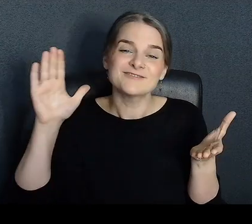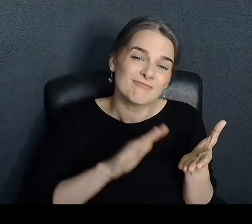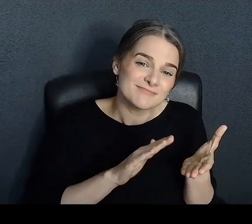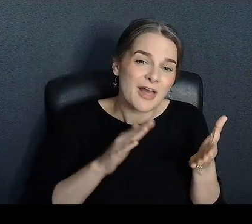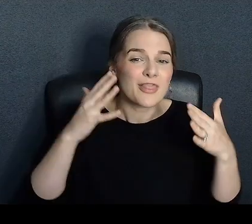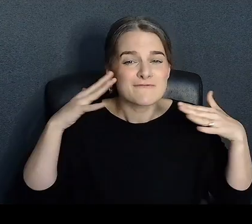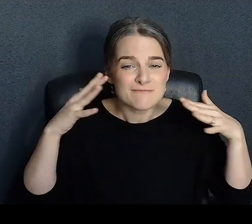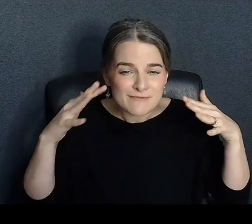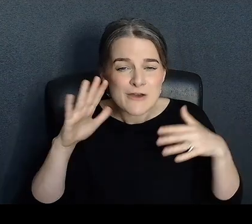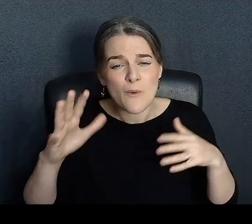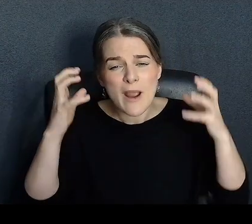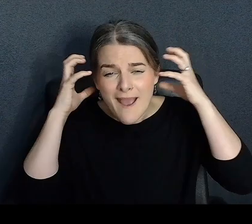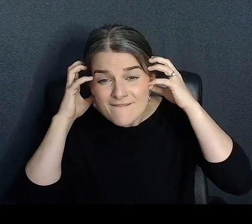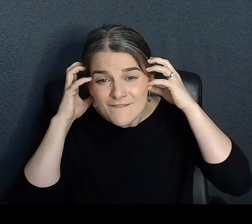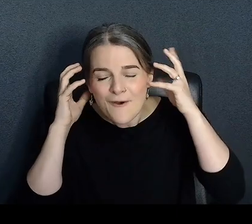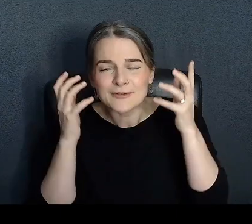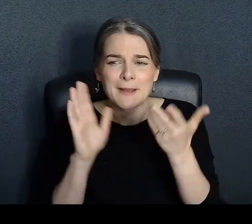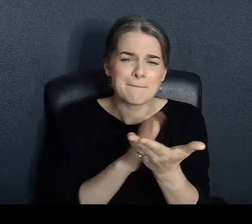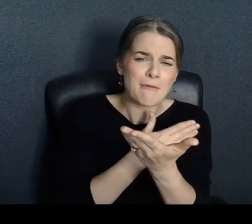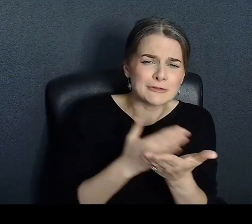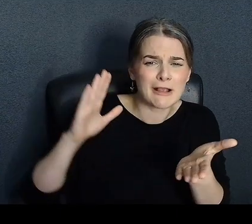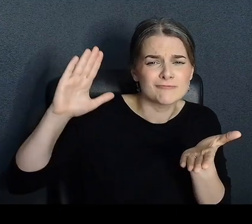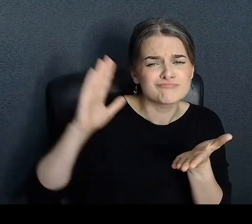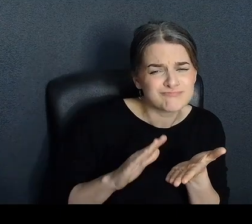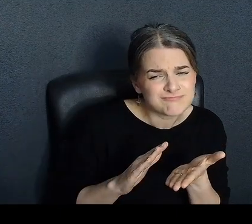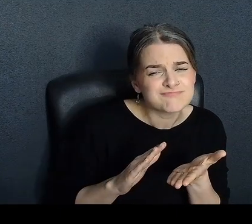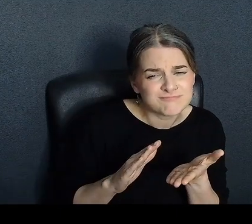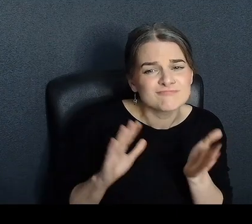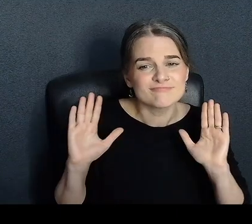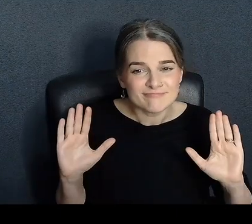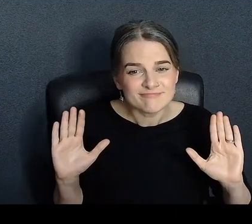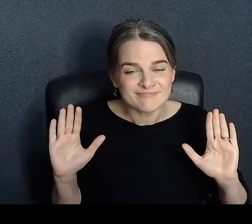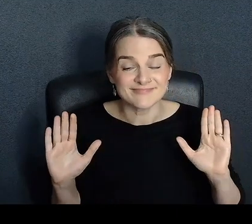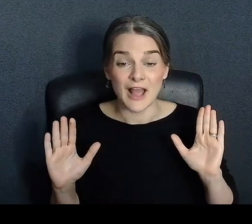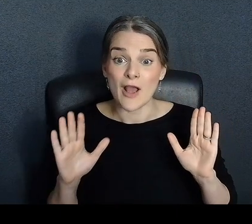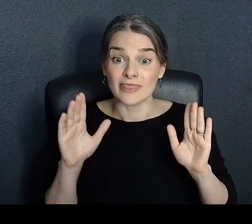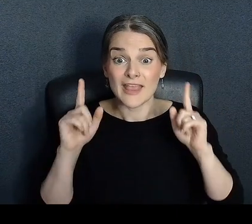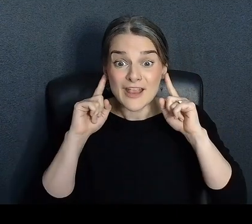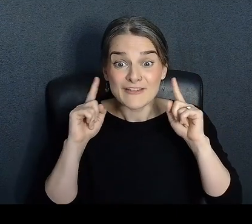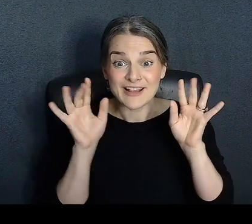Your hearing is very important and it doesn't last forever.